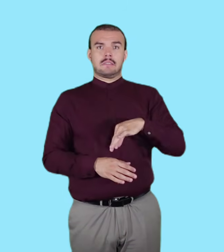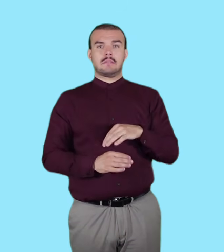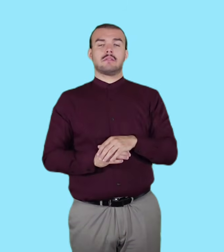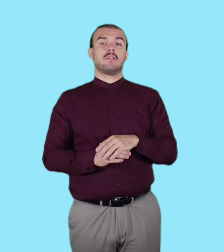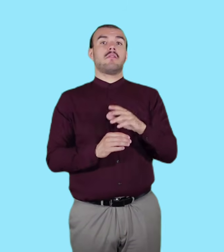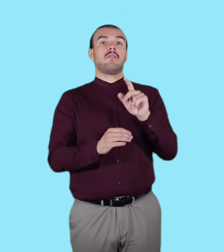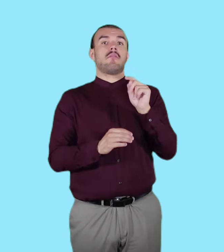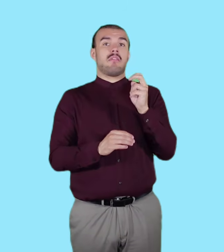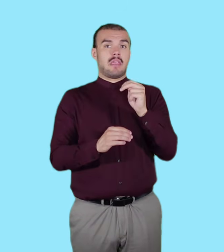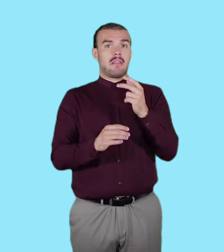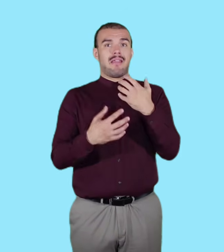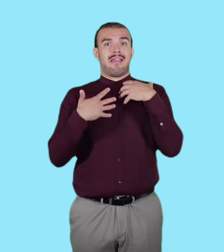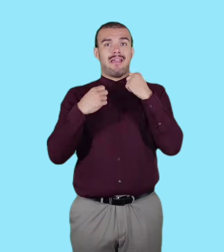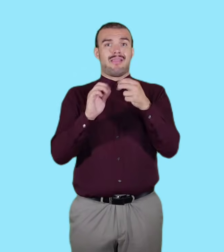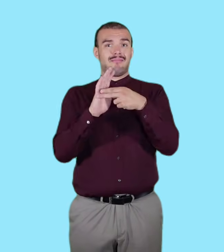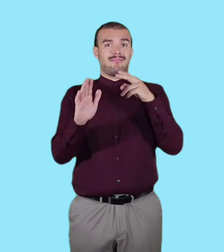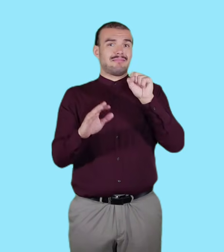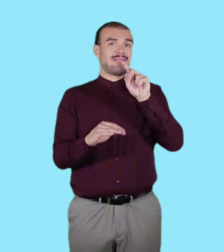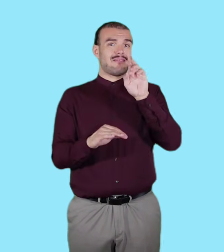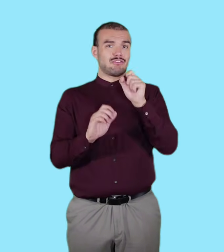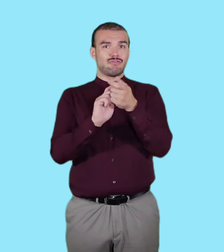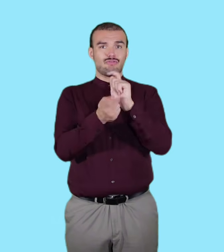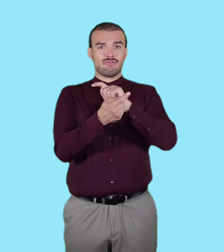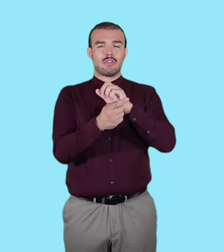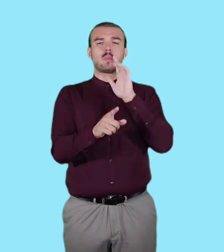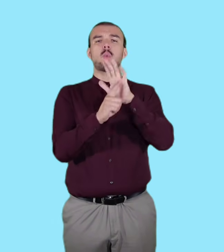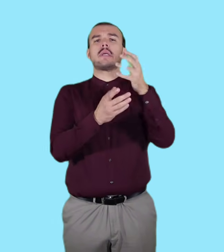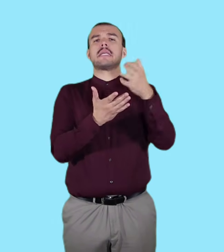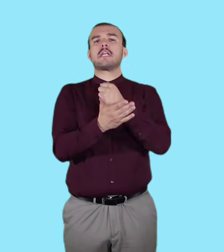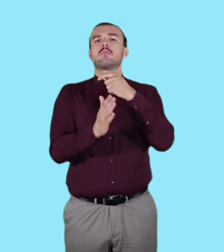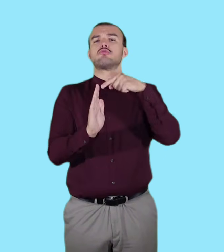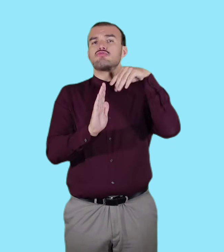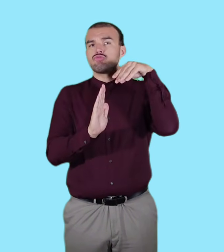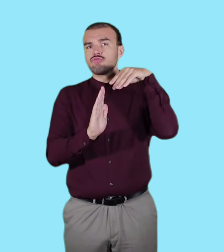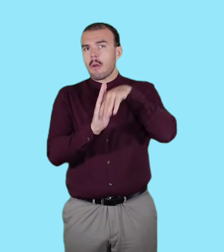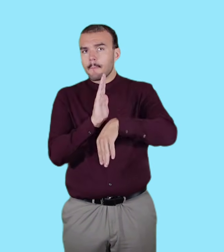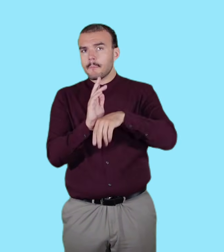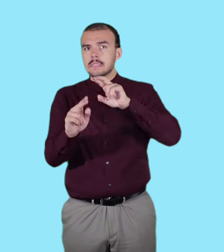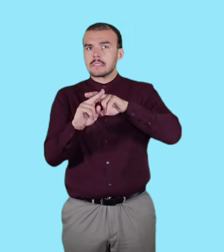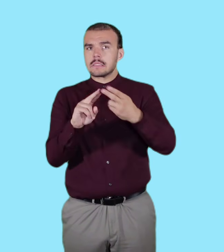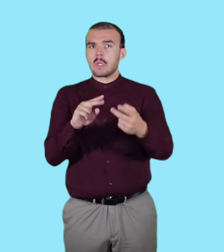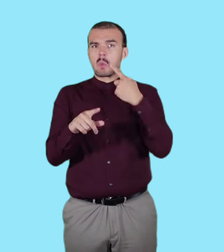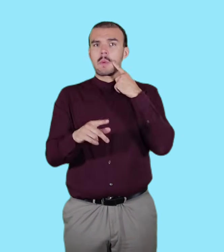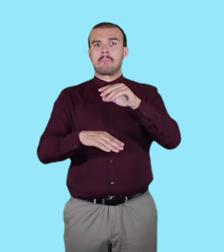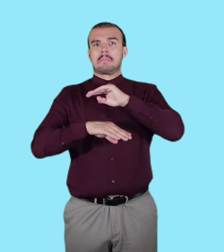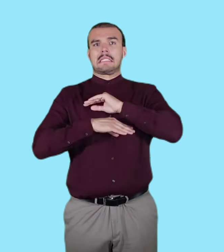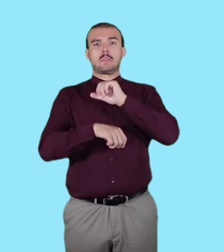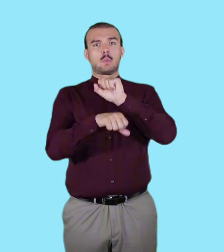and then your health status changes, your income drops, or you meet the work requirements